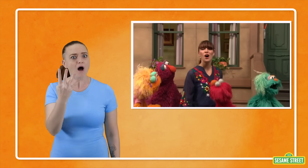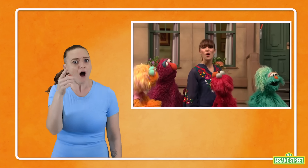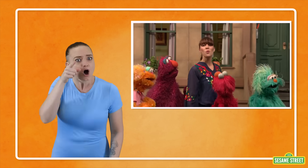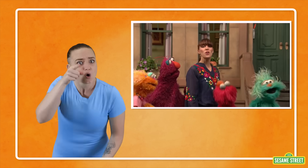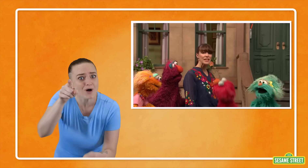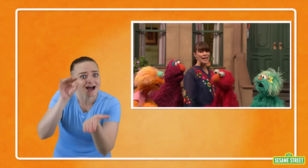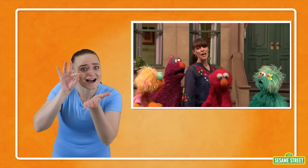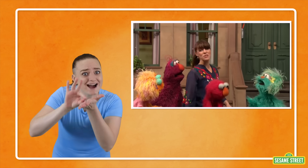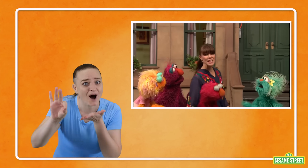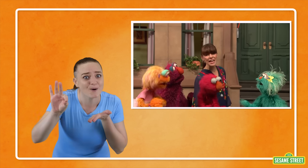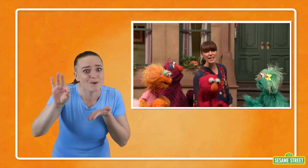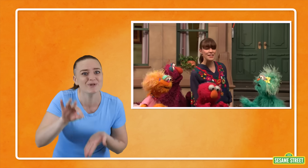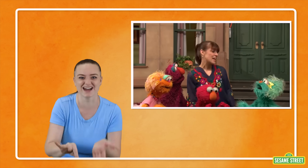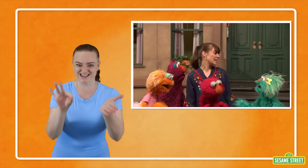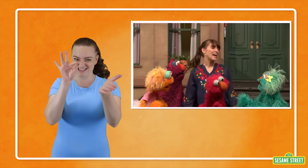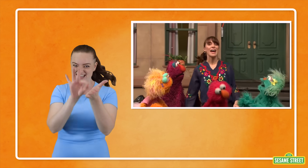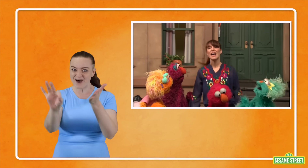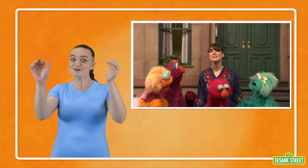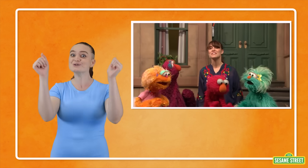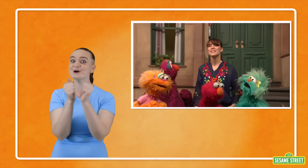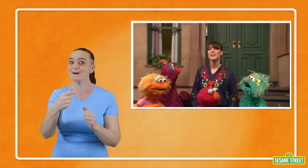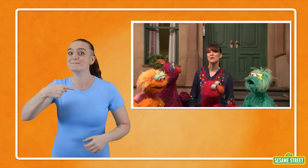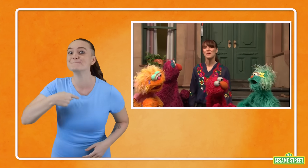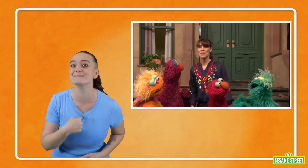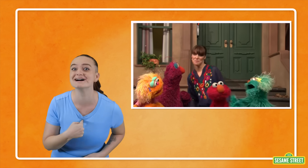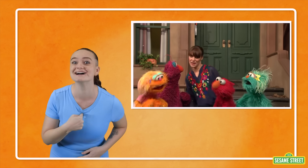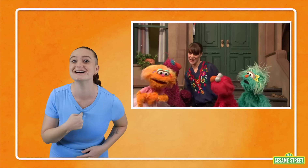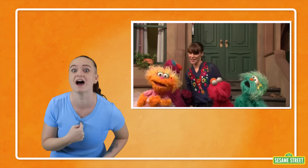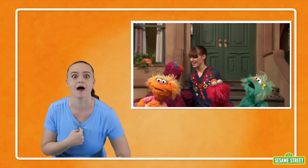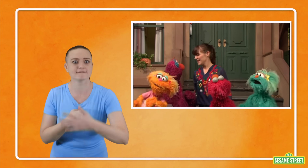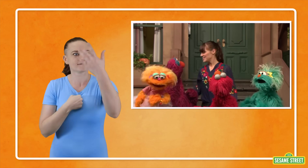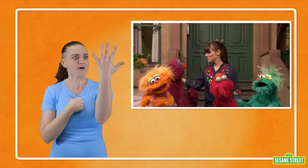Oh, your counting, counting with me